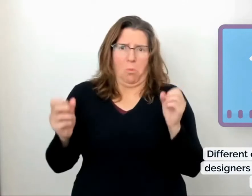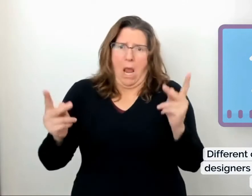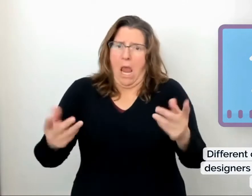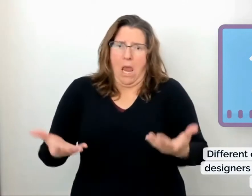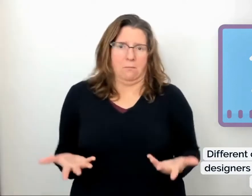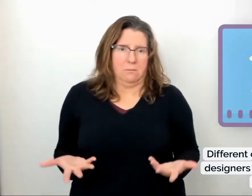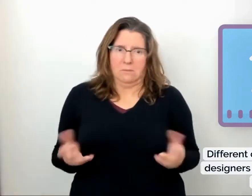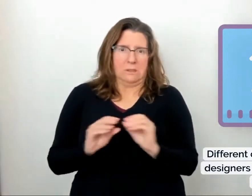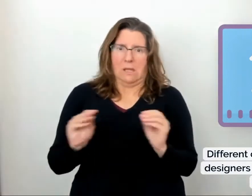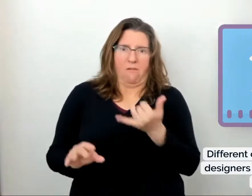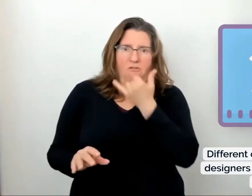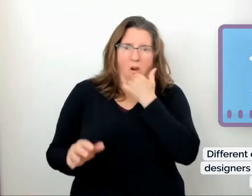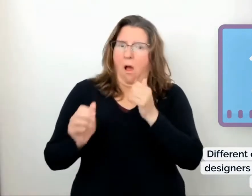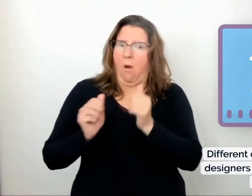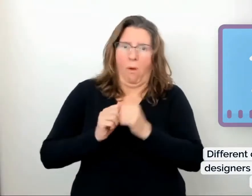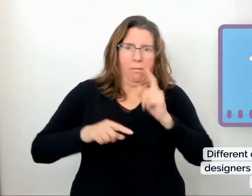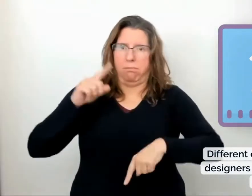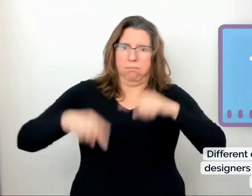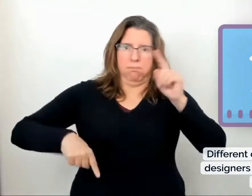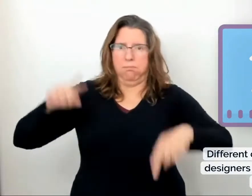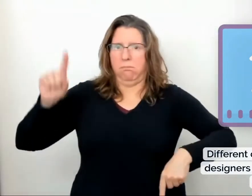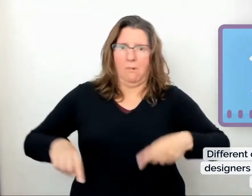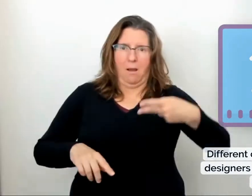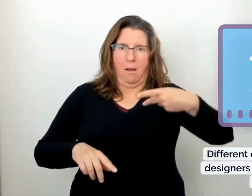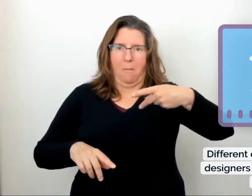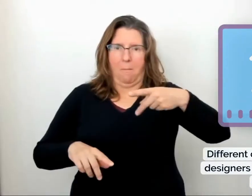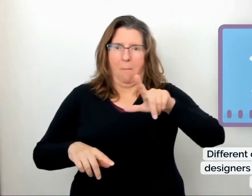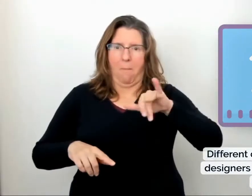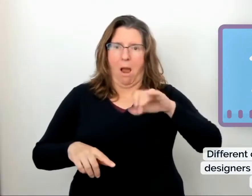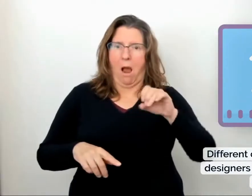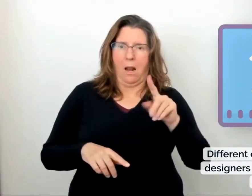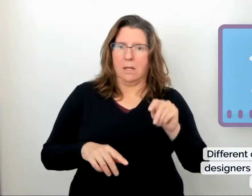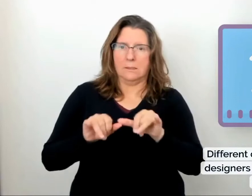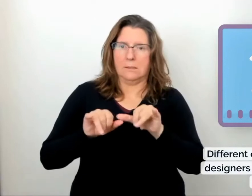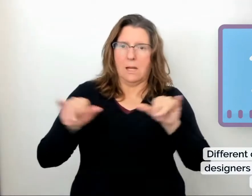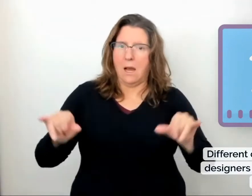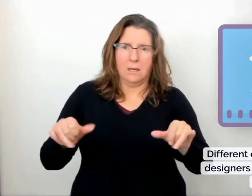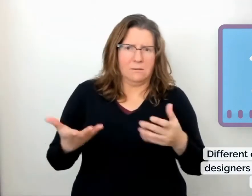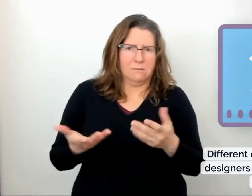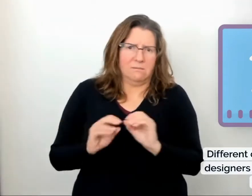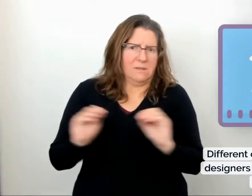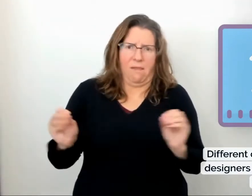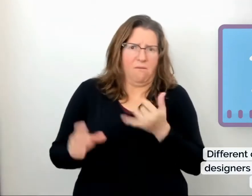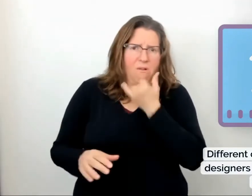the design of pilot seats needed to be adjustable to accommodate different sizes.